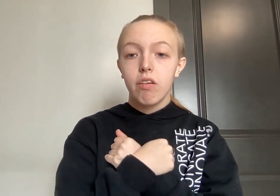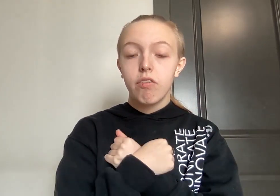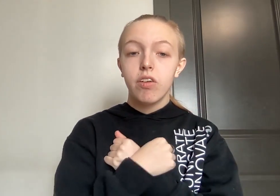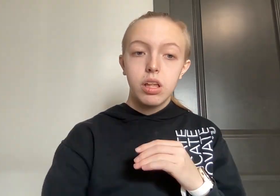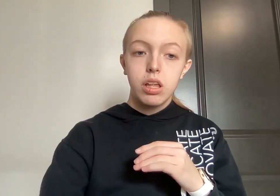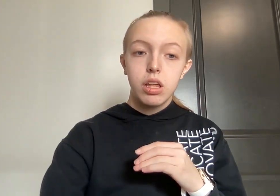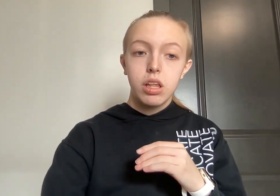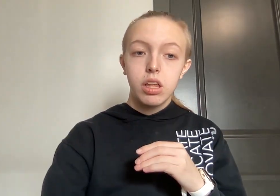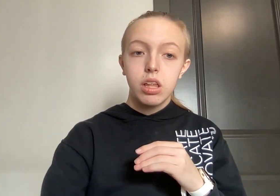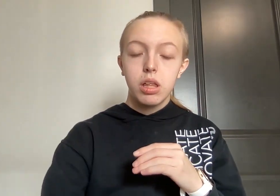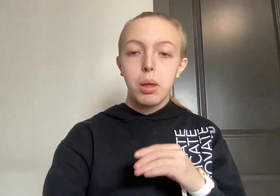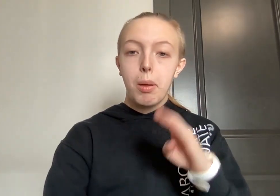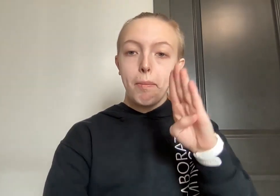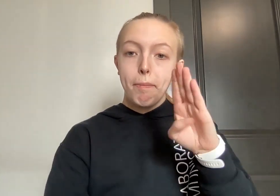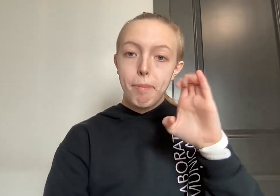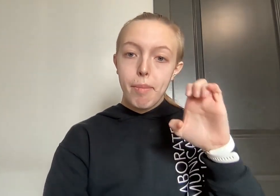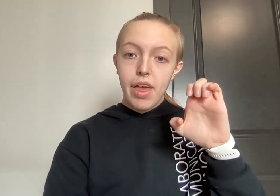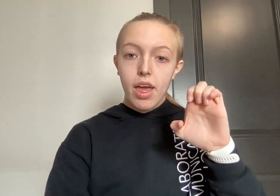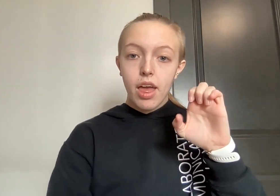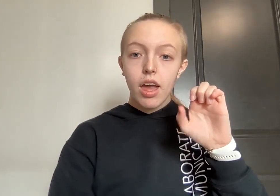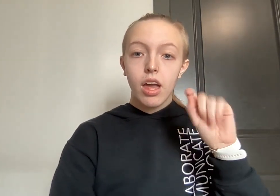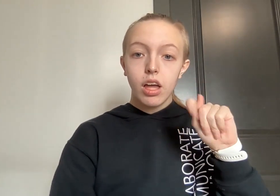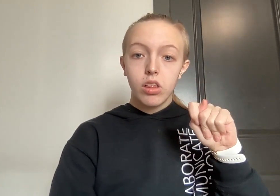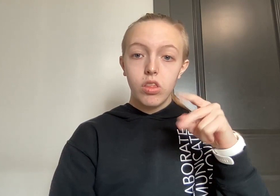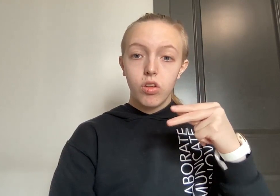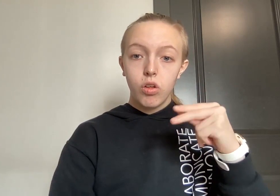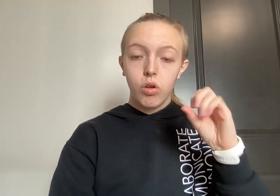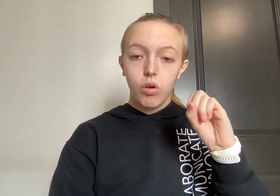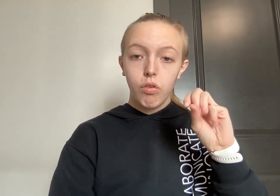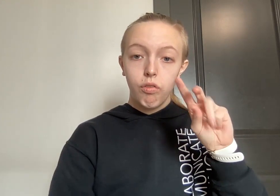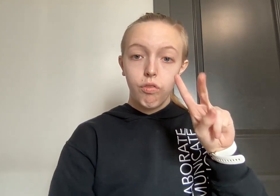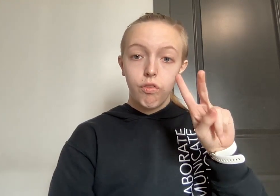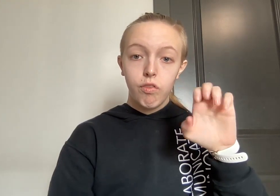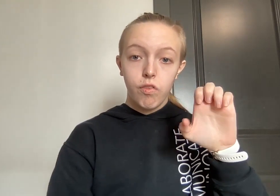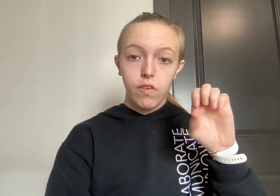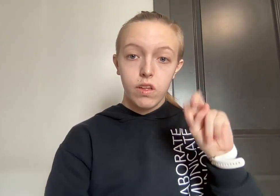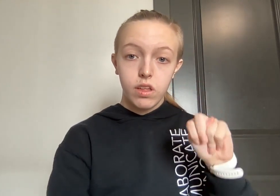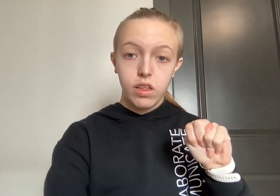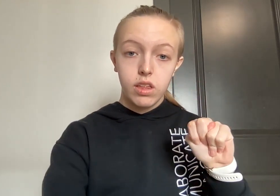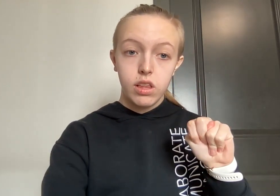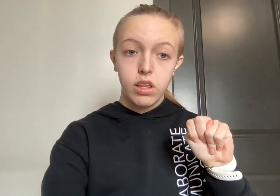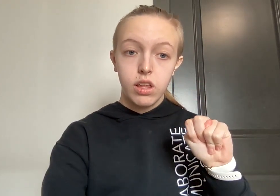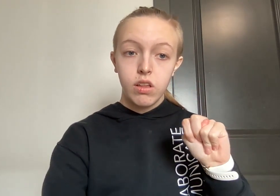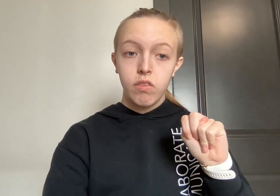Beethoven